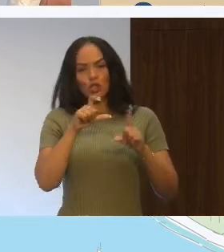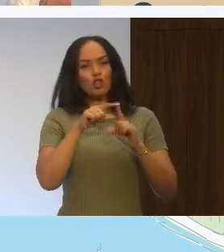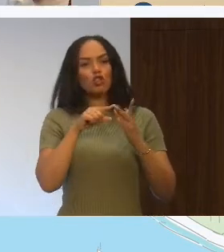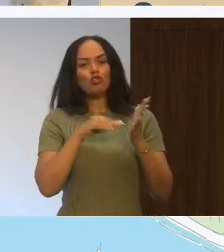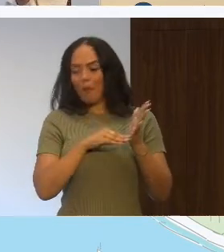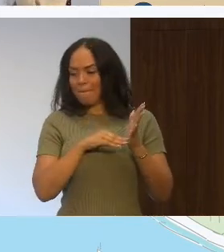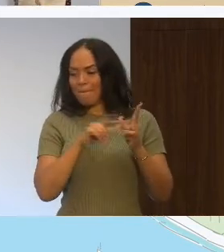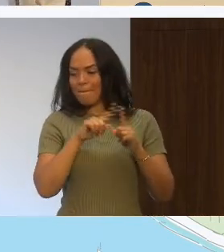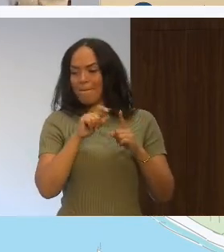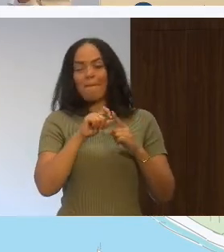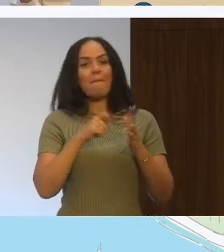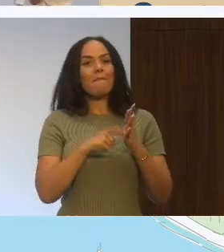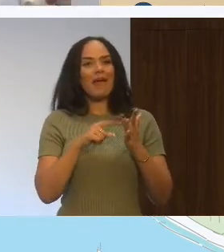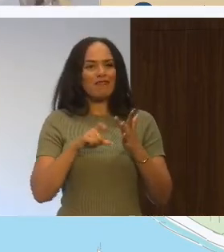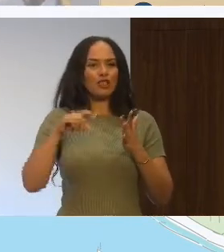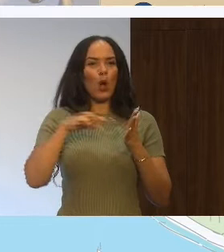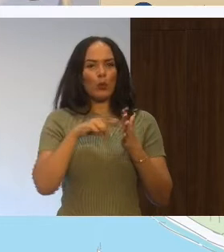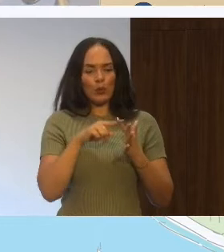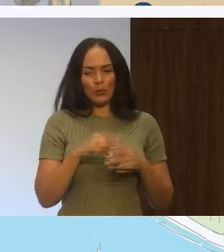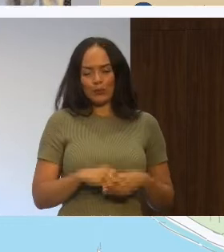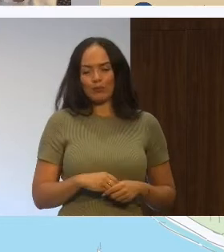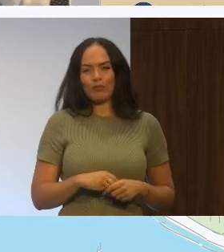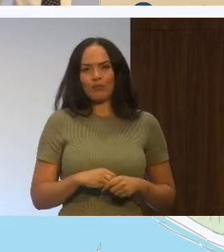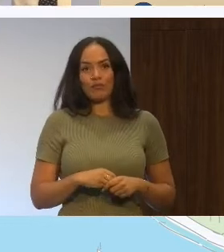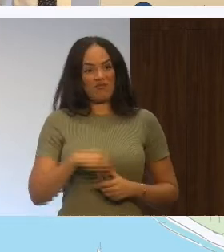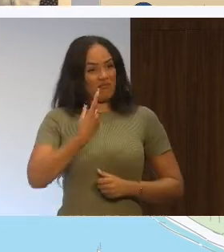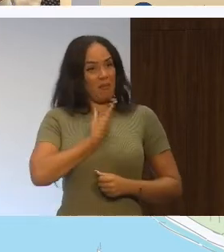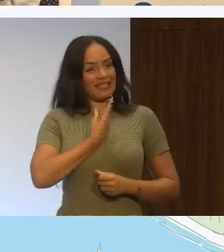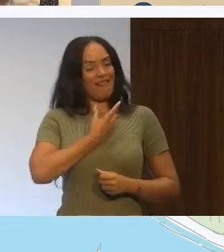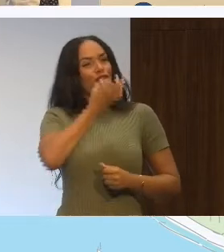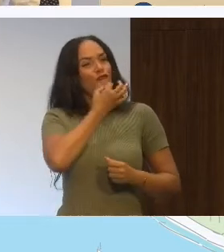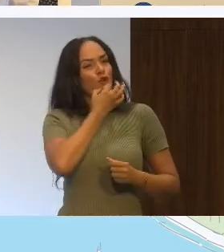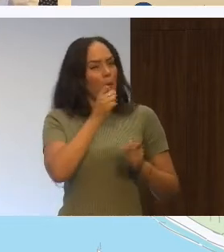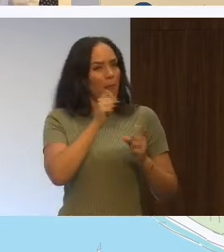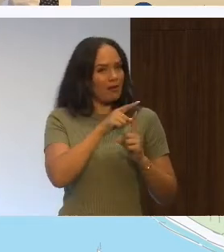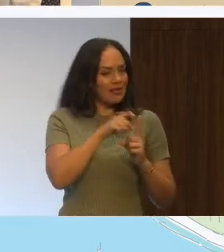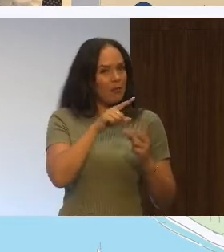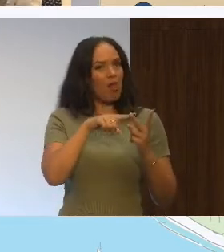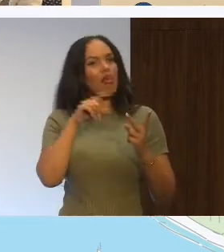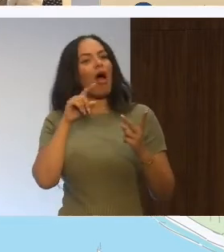as a migraine. So for myself, I'll always just take a couple of paracetamol, a couple of ibuprofen and a double espresso